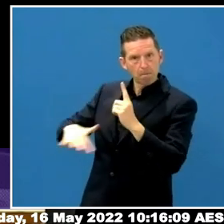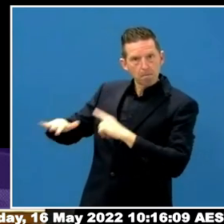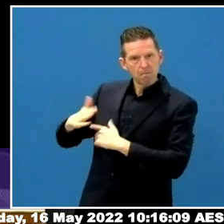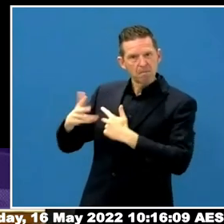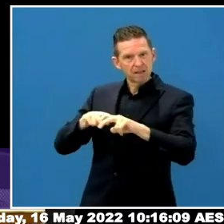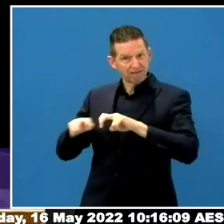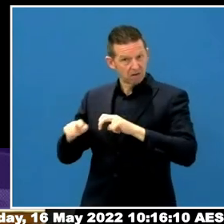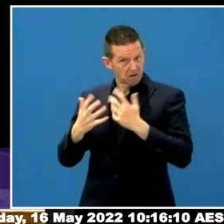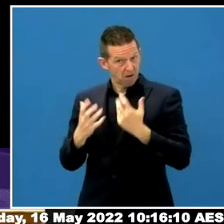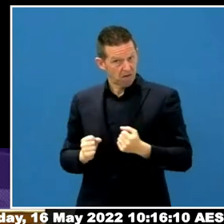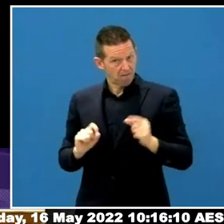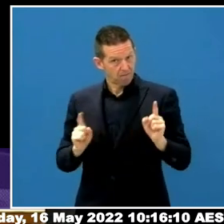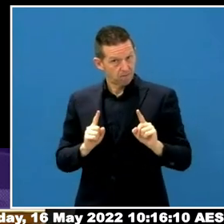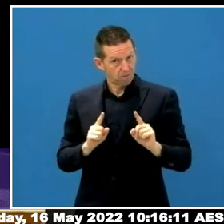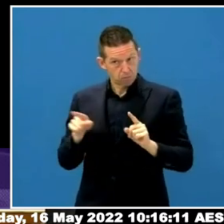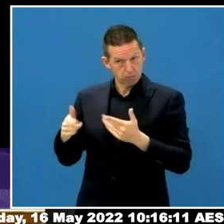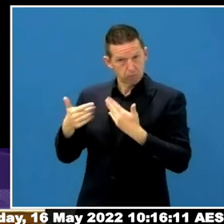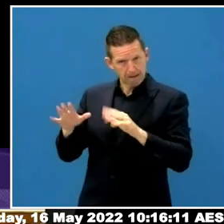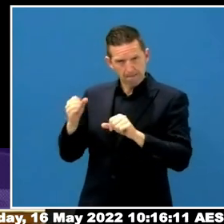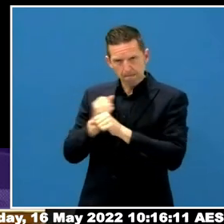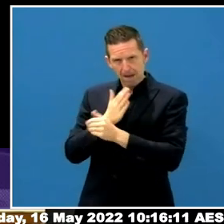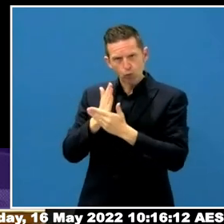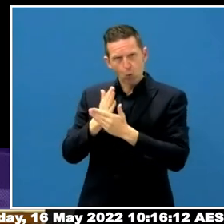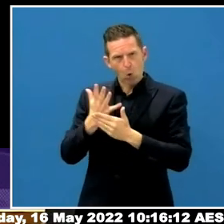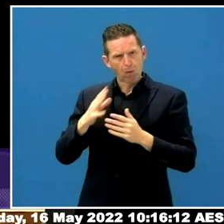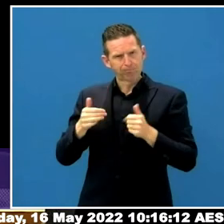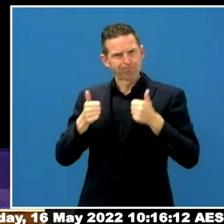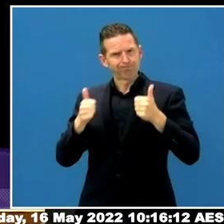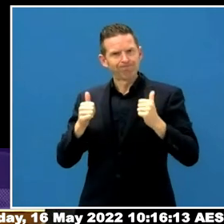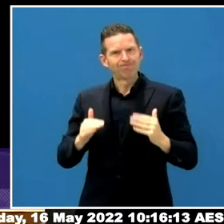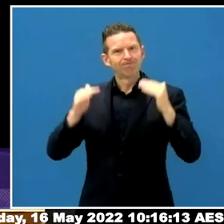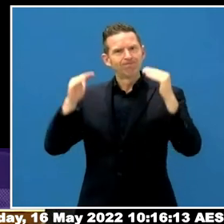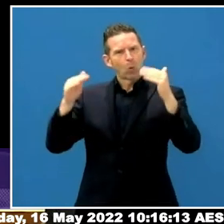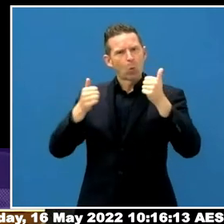ensure the best possible support was provided in the safest environment.